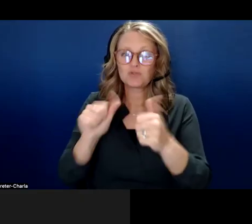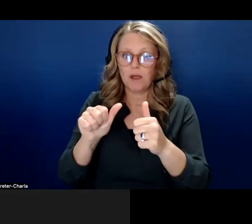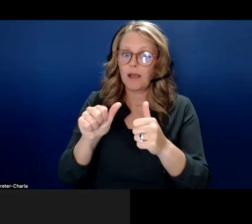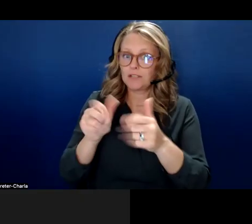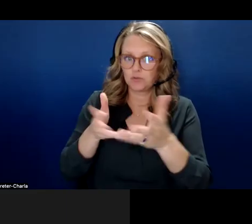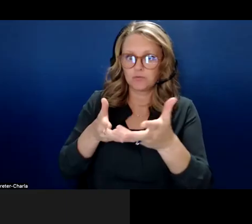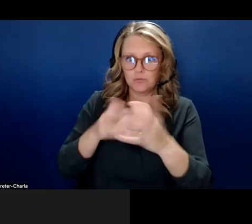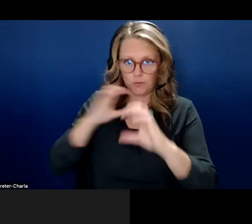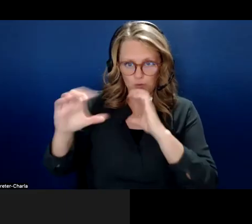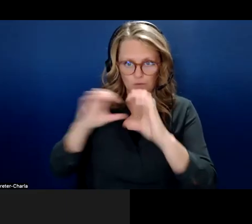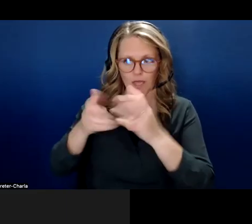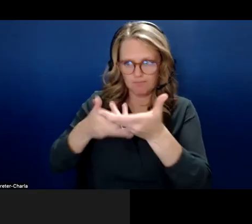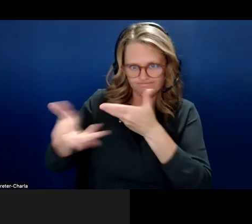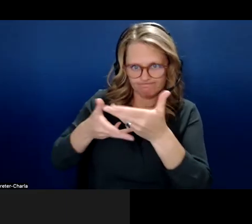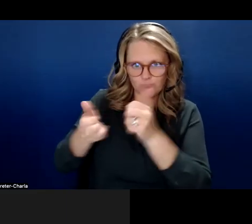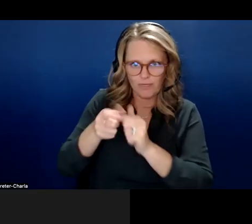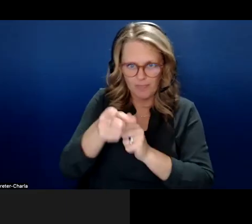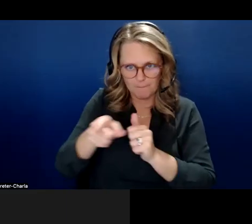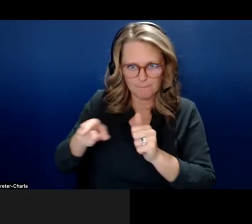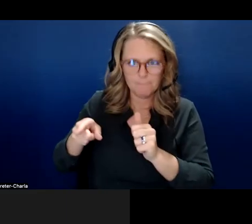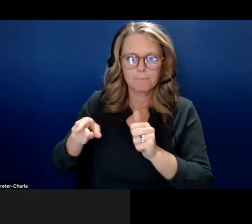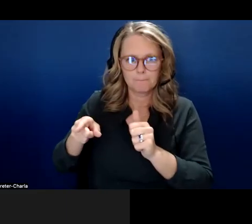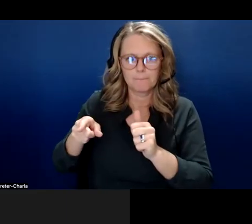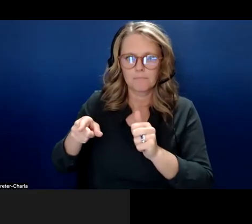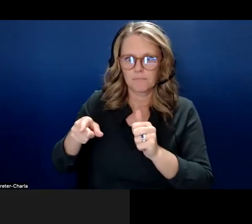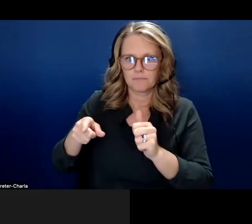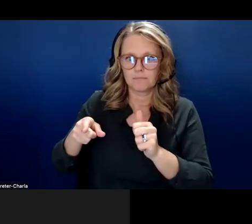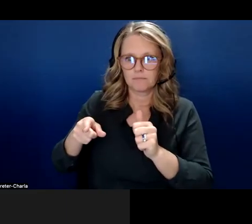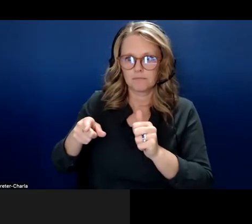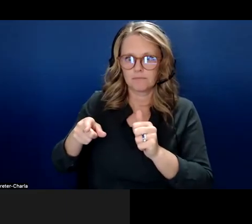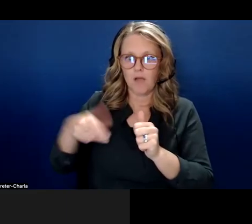so that we understand as we think about phasing